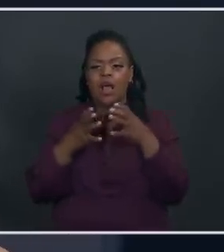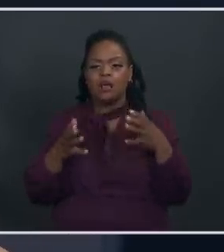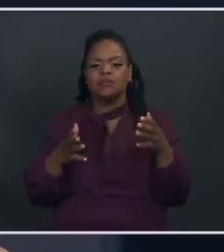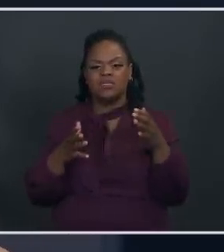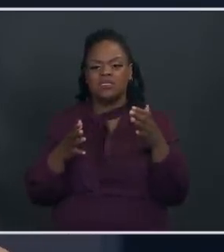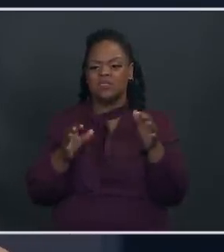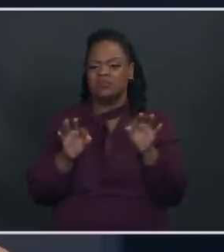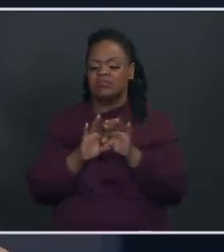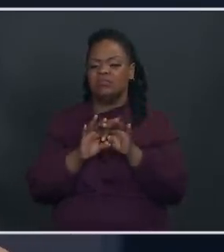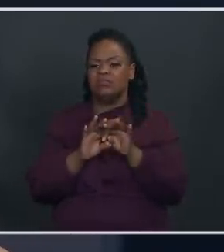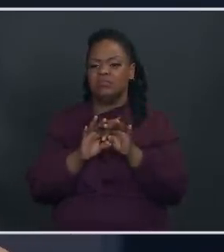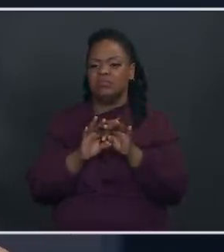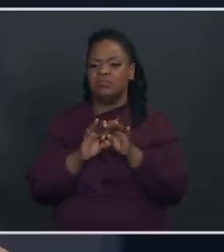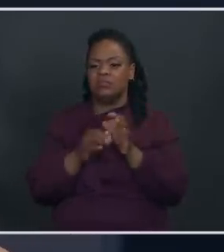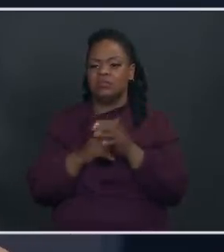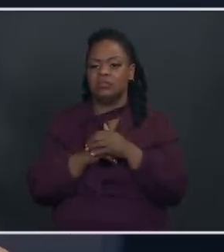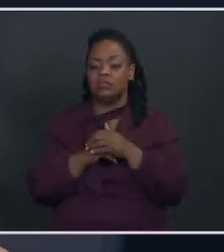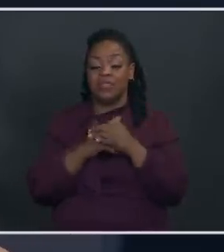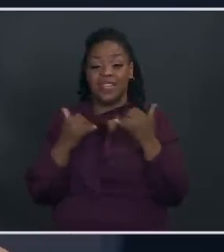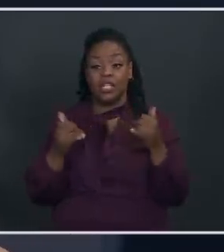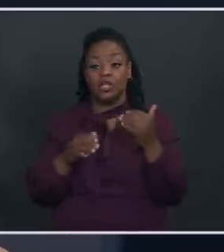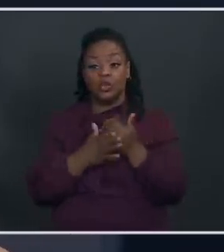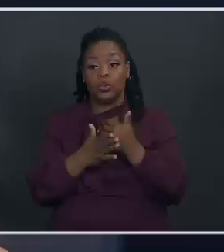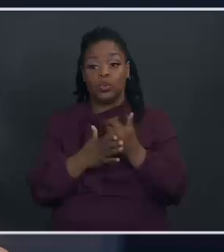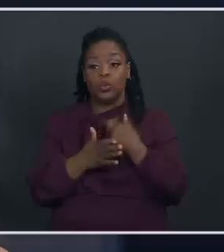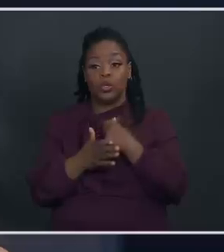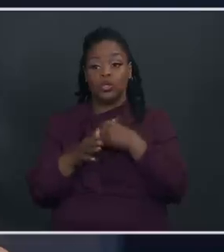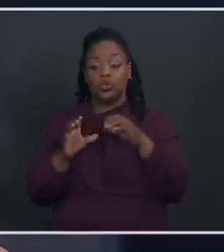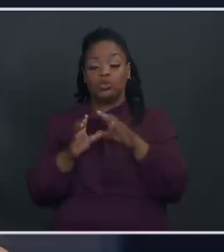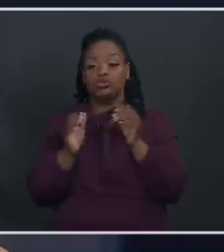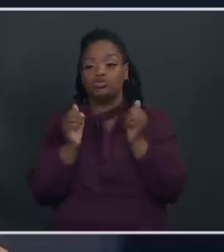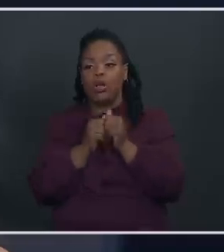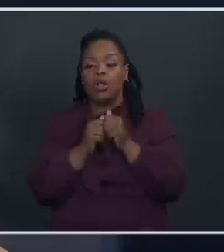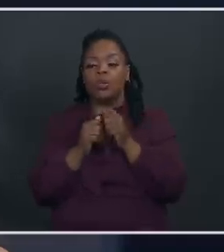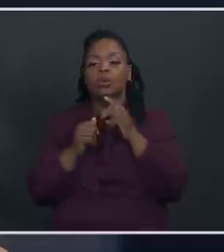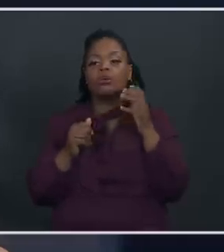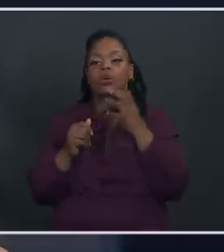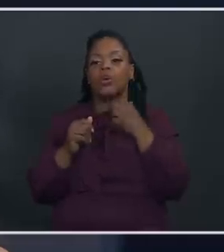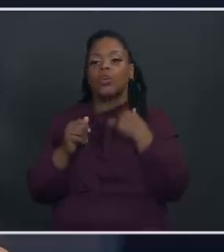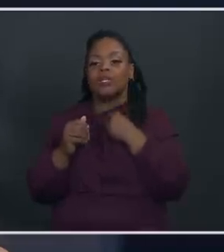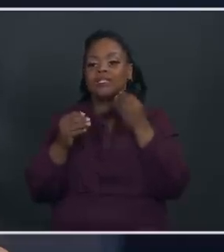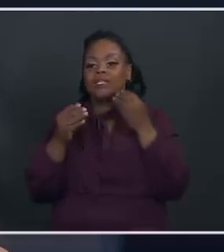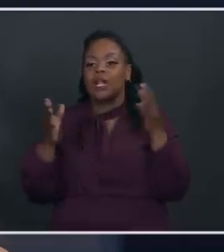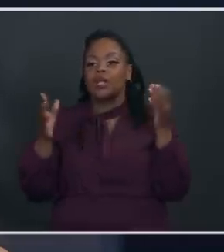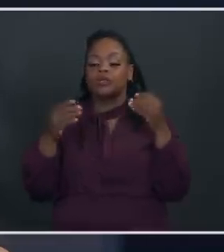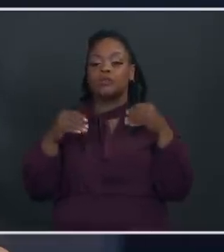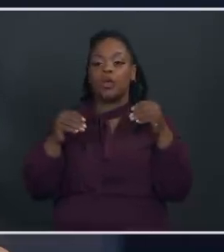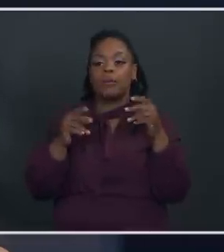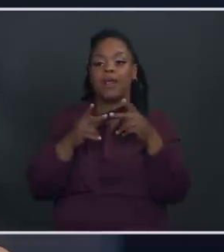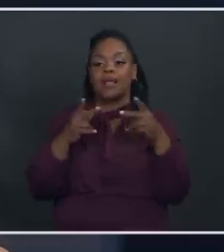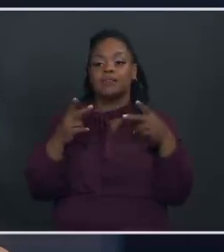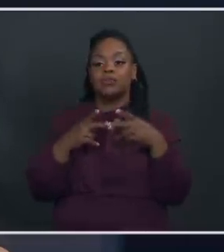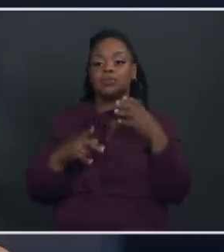with this new work that we're doing together, send signals to the marketplace, who are purchasing at the federal level